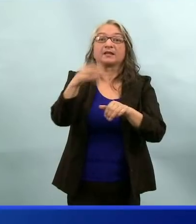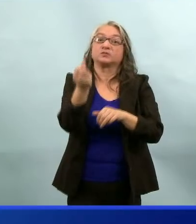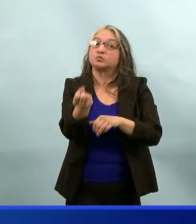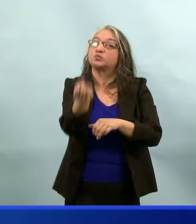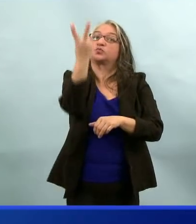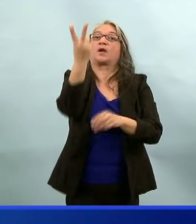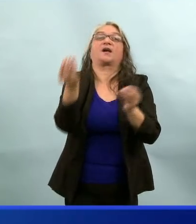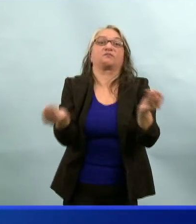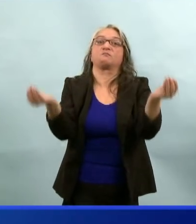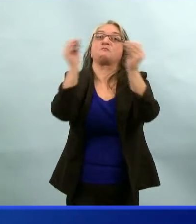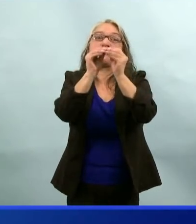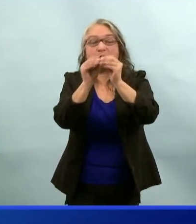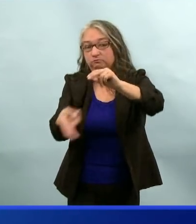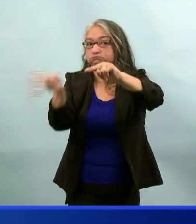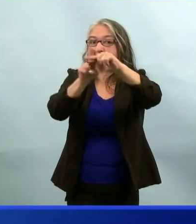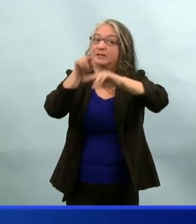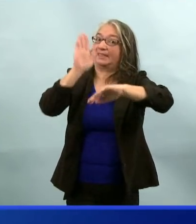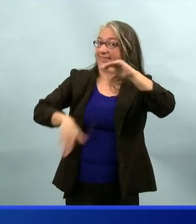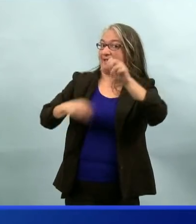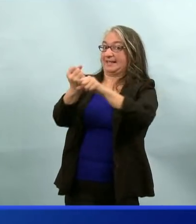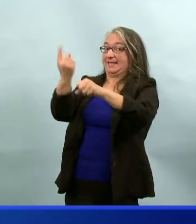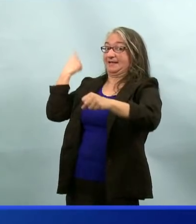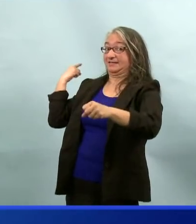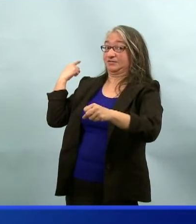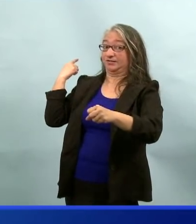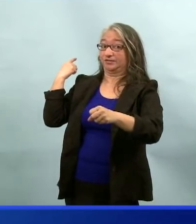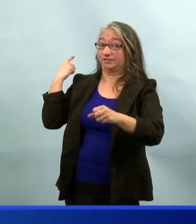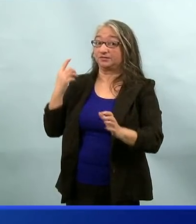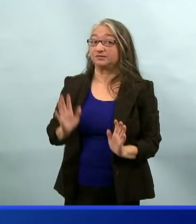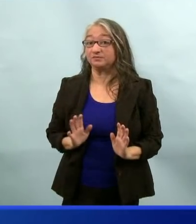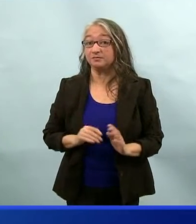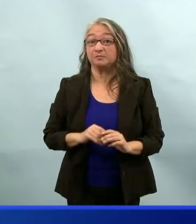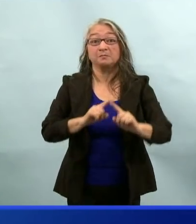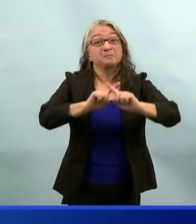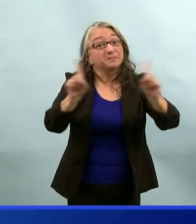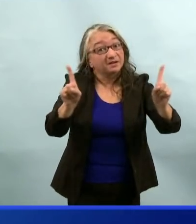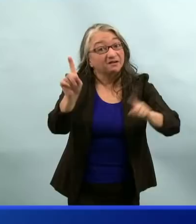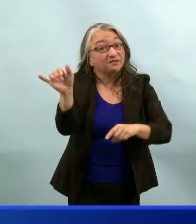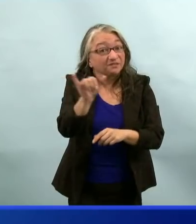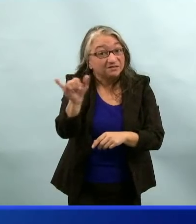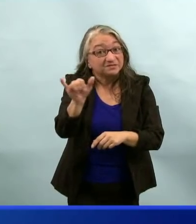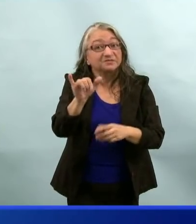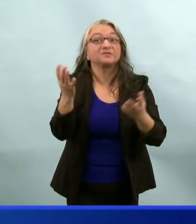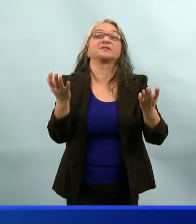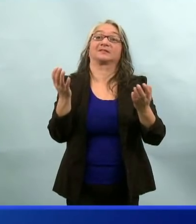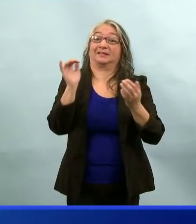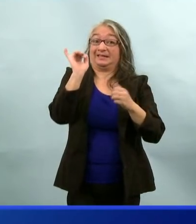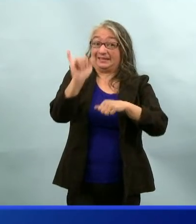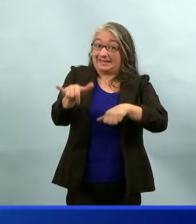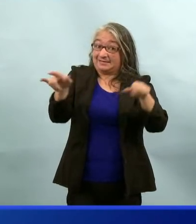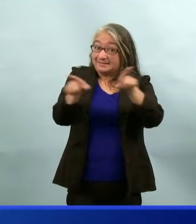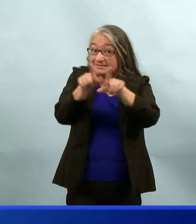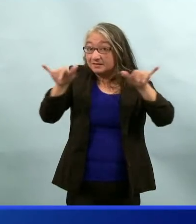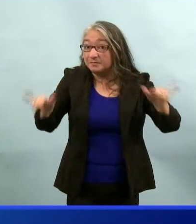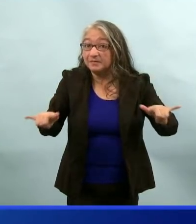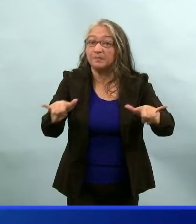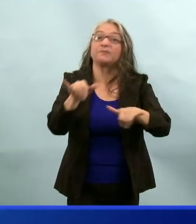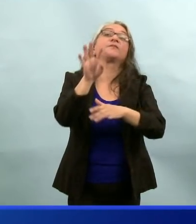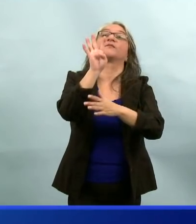same time we've also had 46 nurses leave the icu taking very valuable experience with them